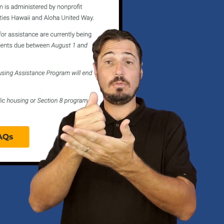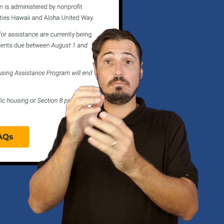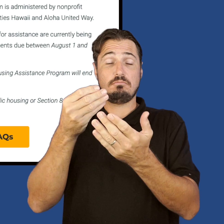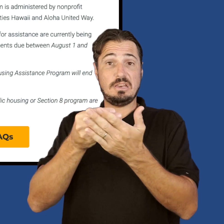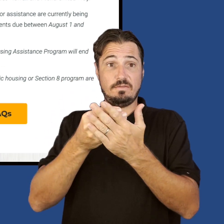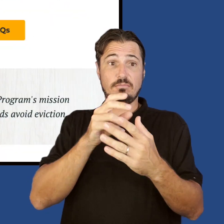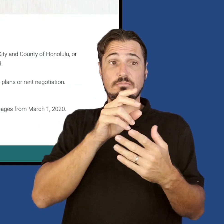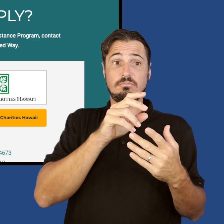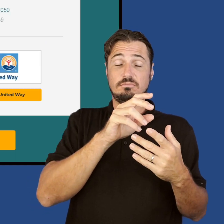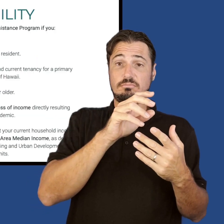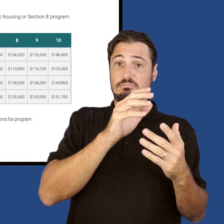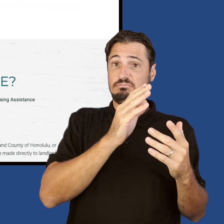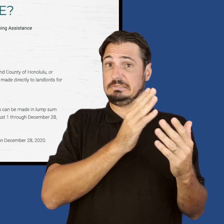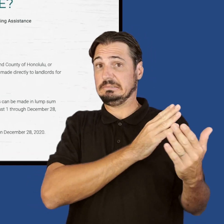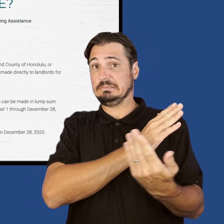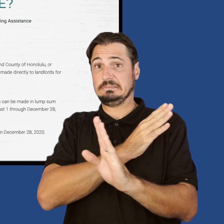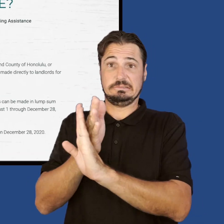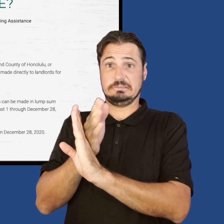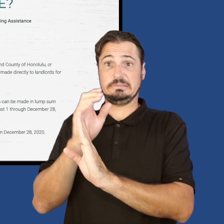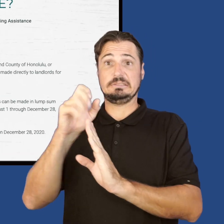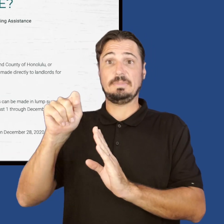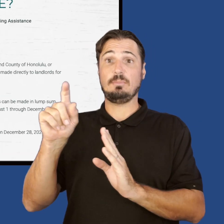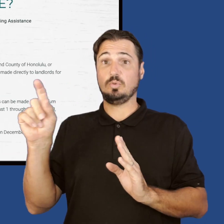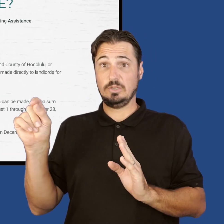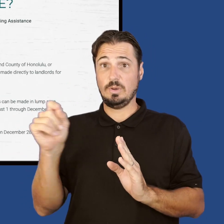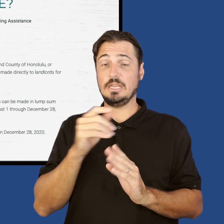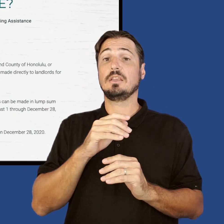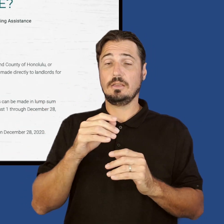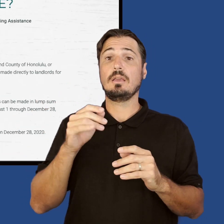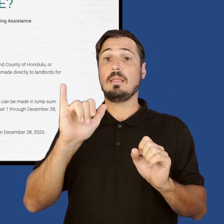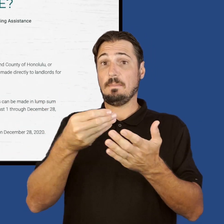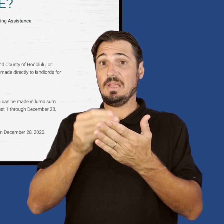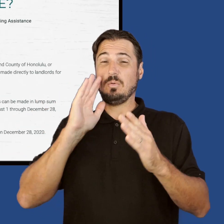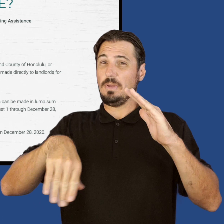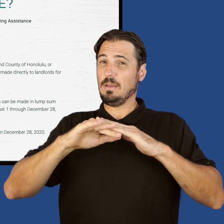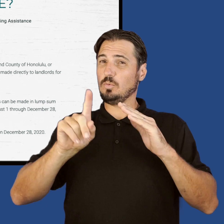Payments are made directly to the landlord, for up to $1,500 for Kaua‘i residents.